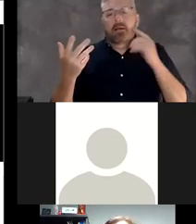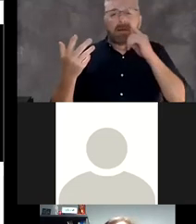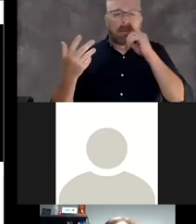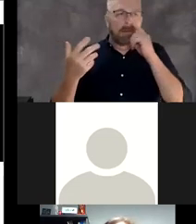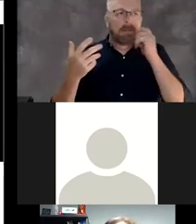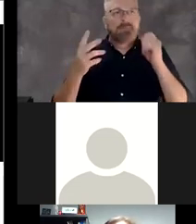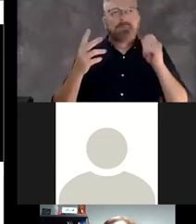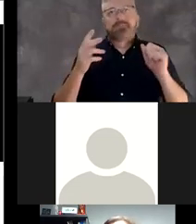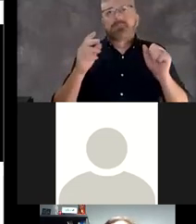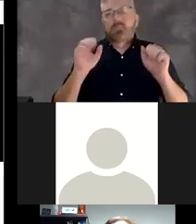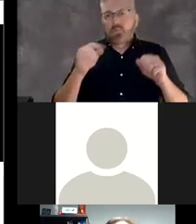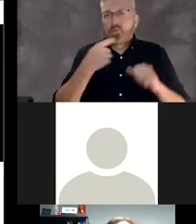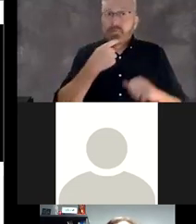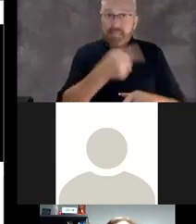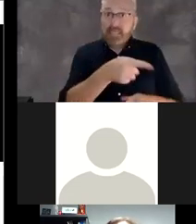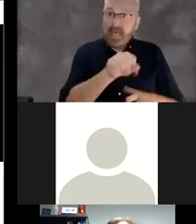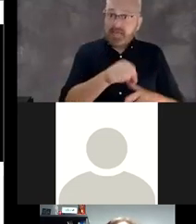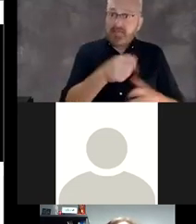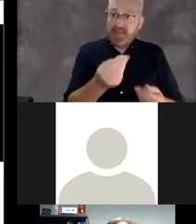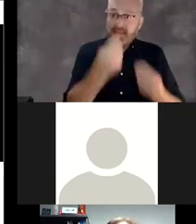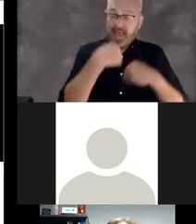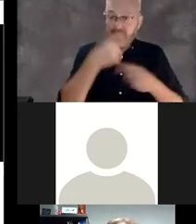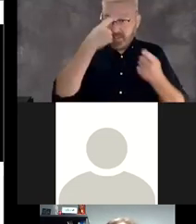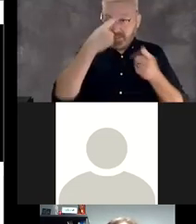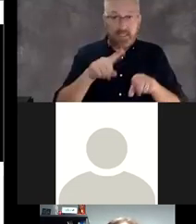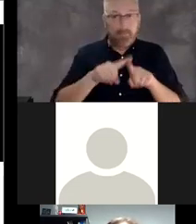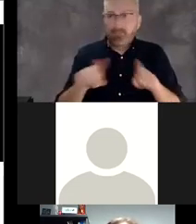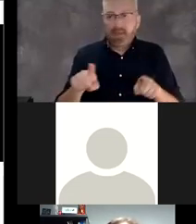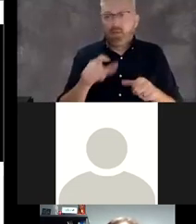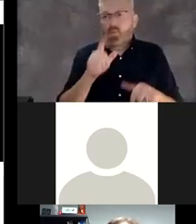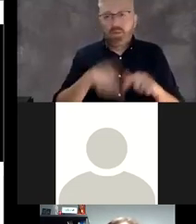THEY GAVE CONSENT, BUT THAT CONSENT WAS NOT VALID BECAUSE OF